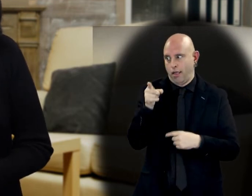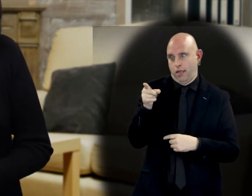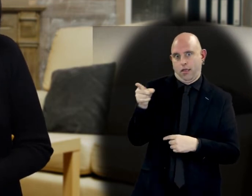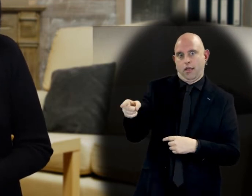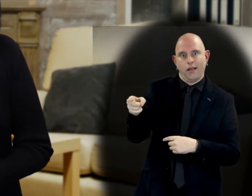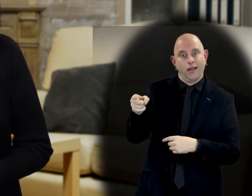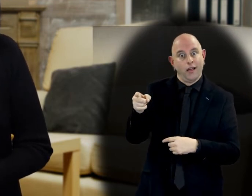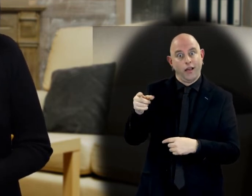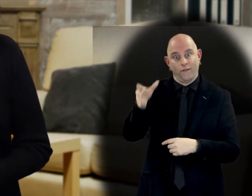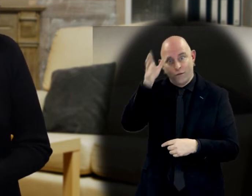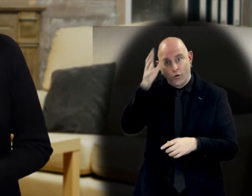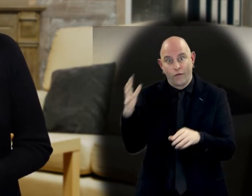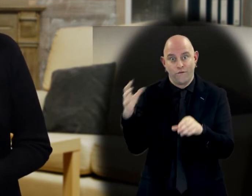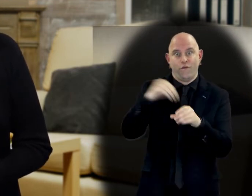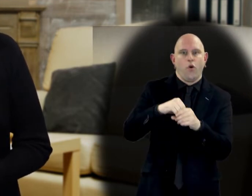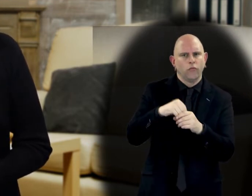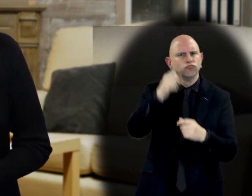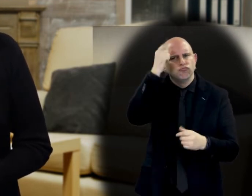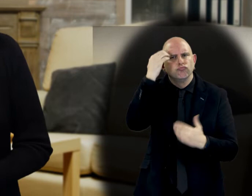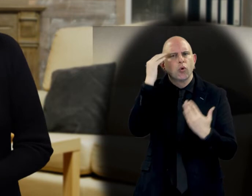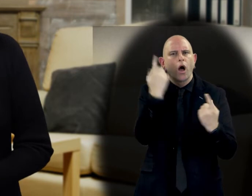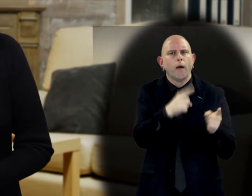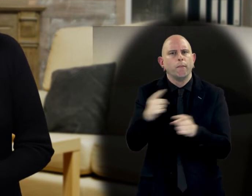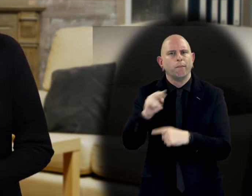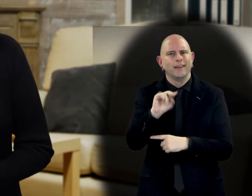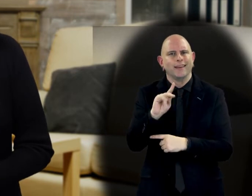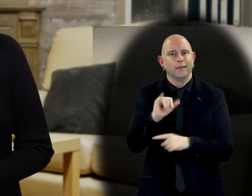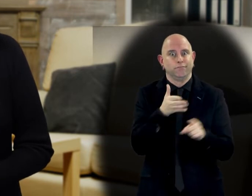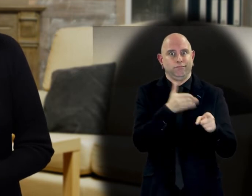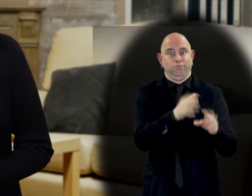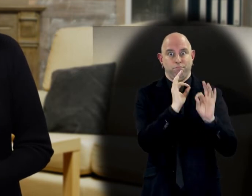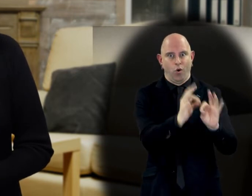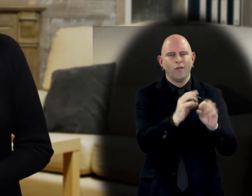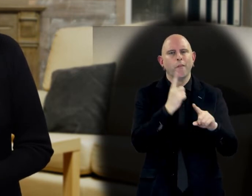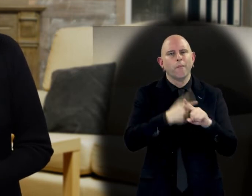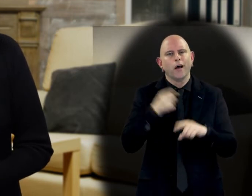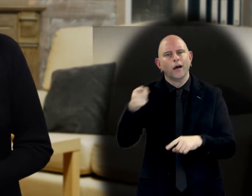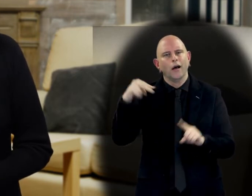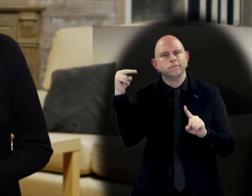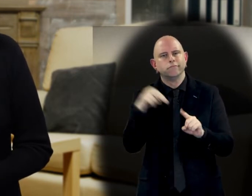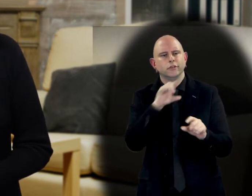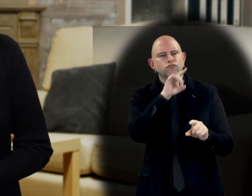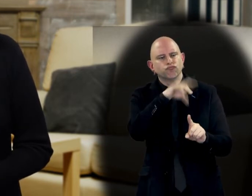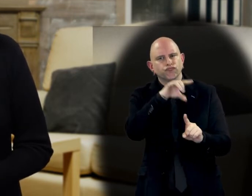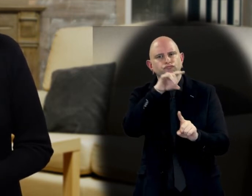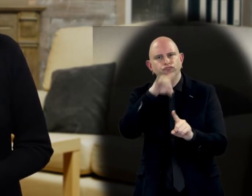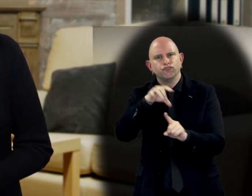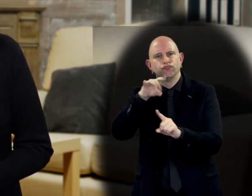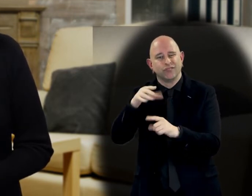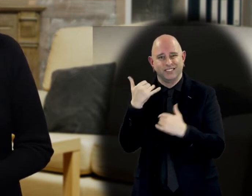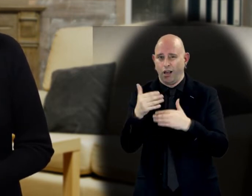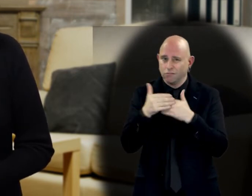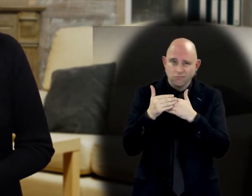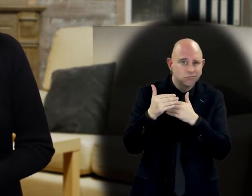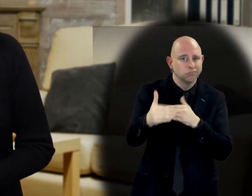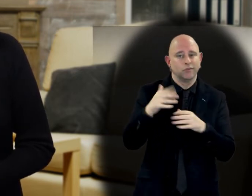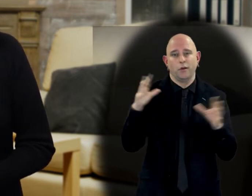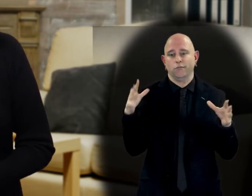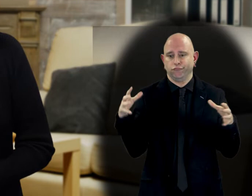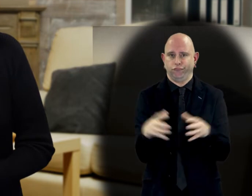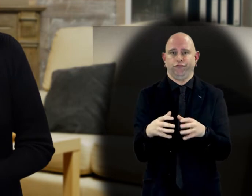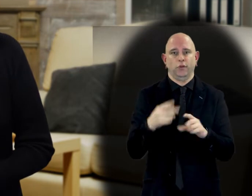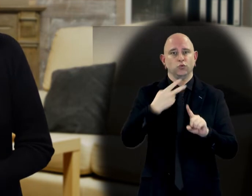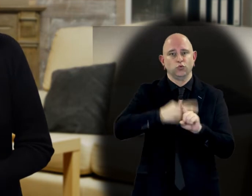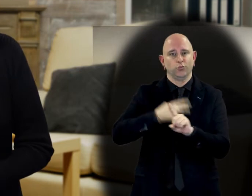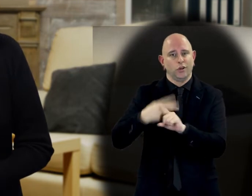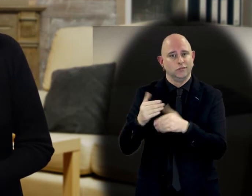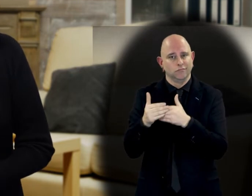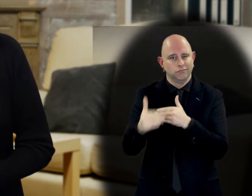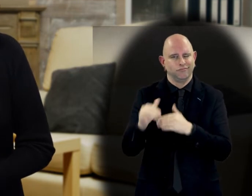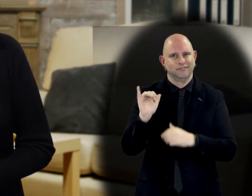In fact, we've decided to have a joint session every couple of months.